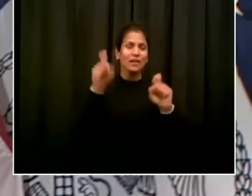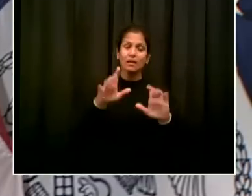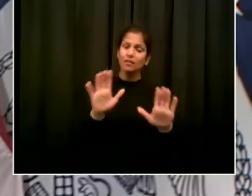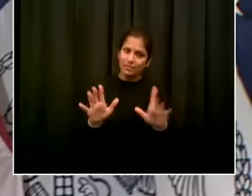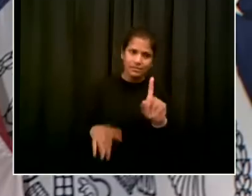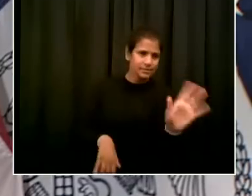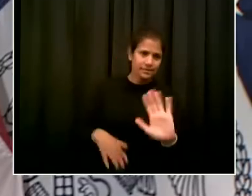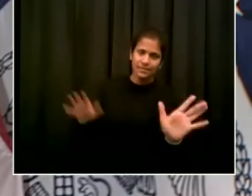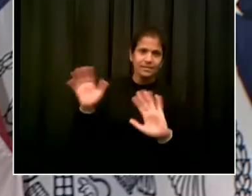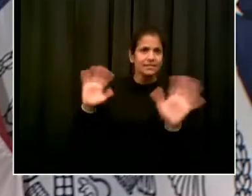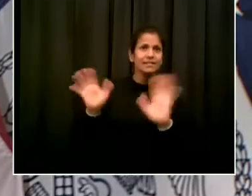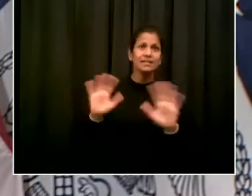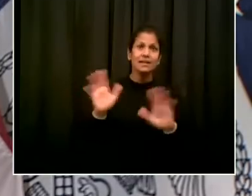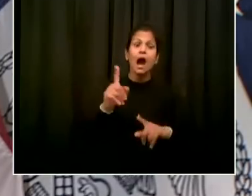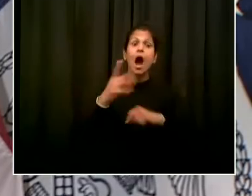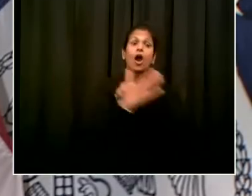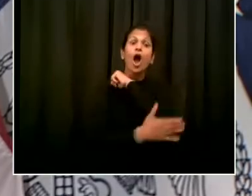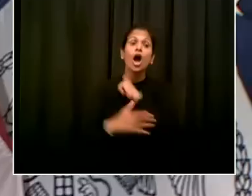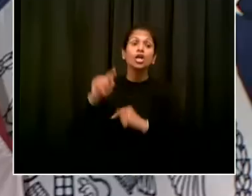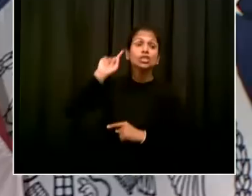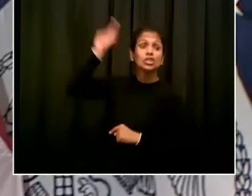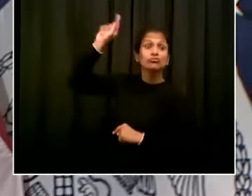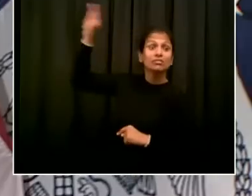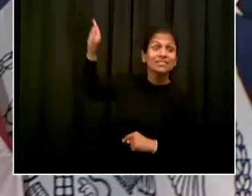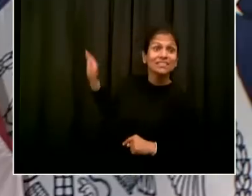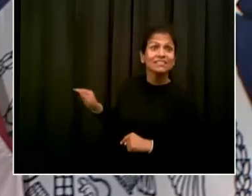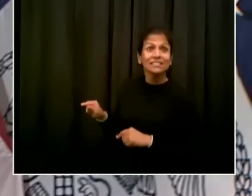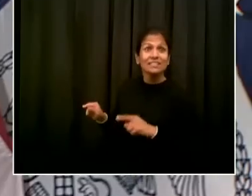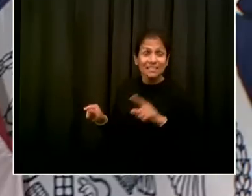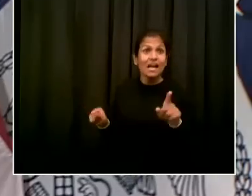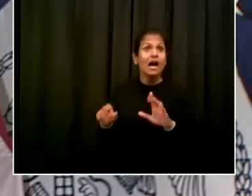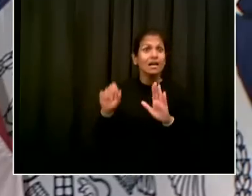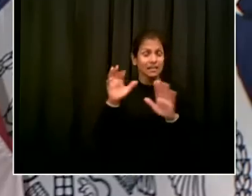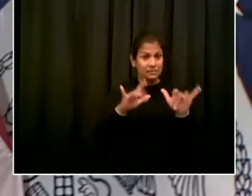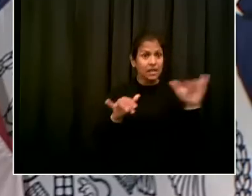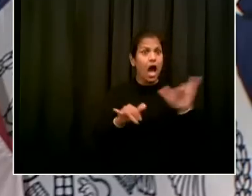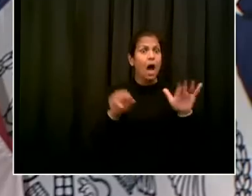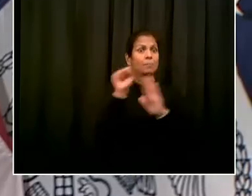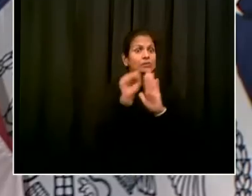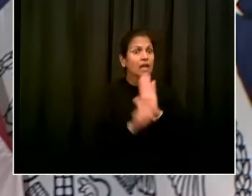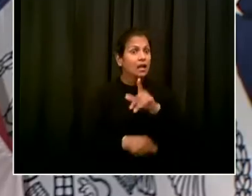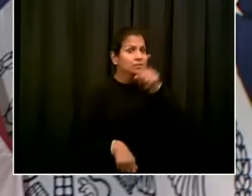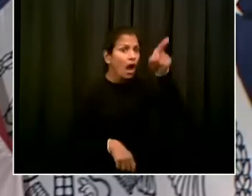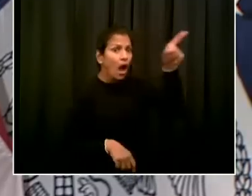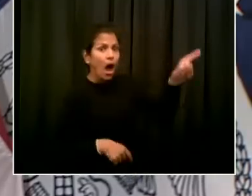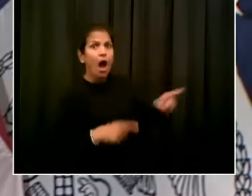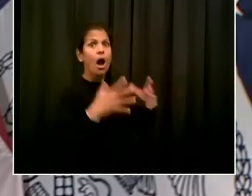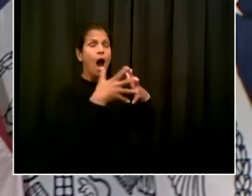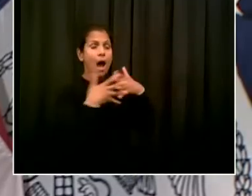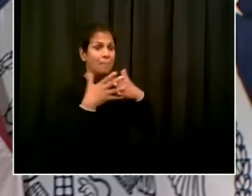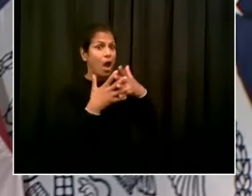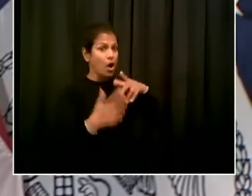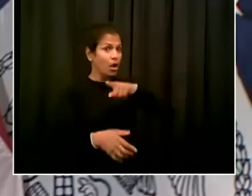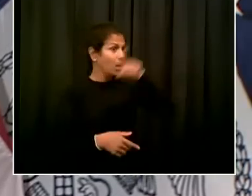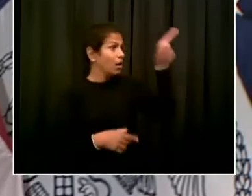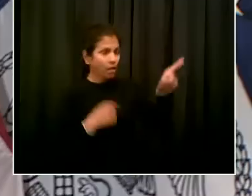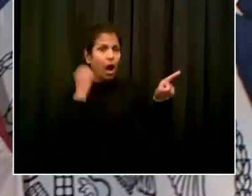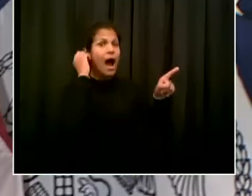OF THE UNUNTEID D STATES. WHERE, FOLKS RELAXED AA LOT AND GOVERNMENTS RELAXED AND